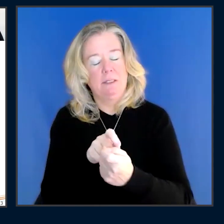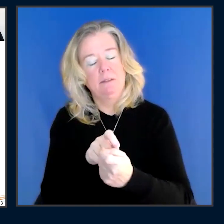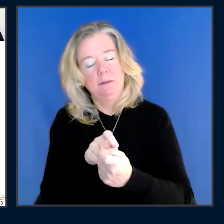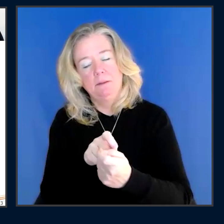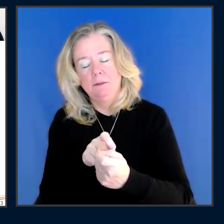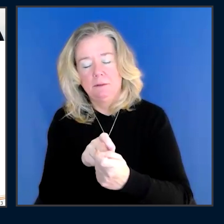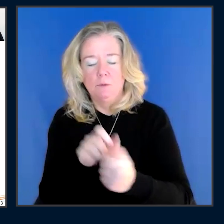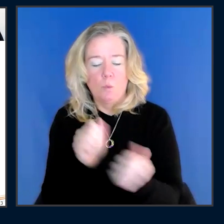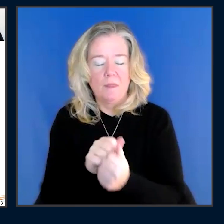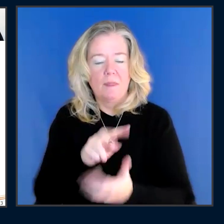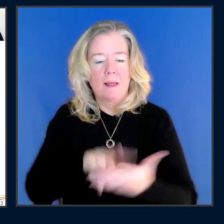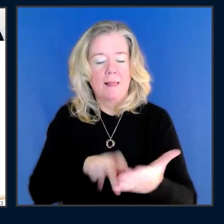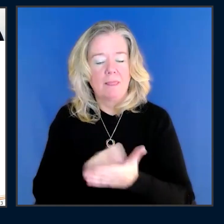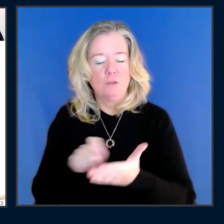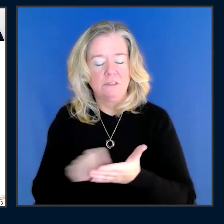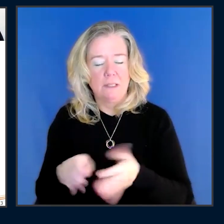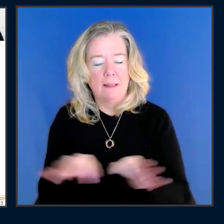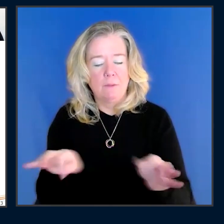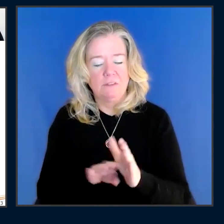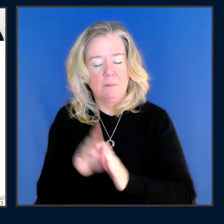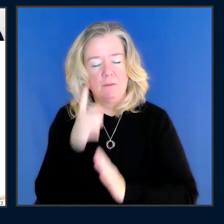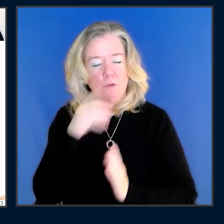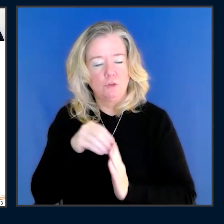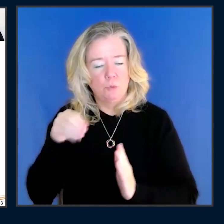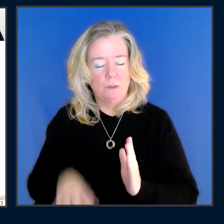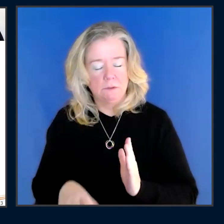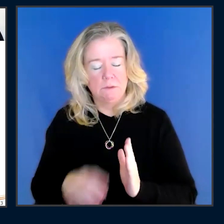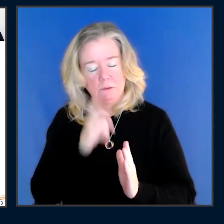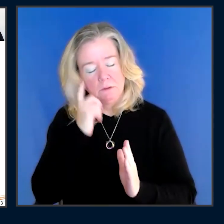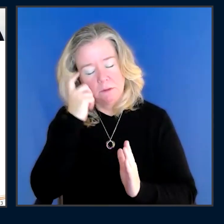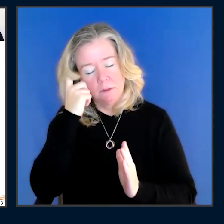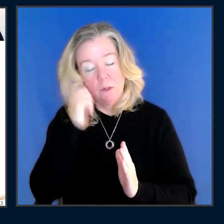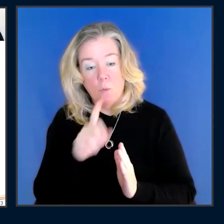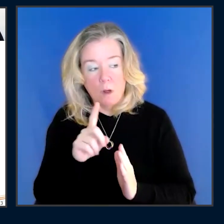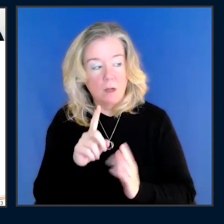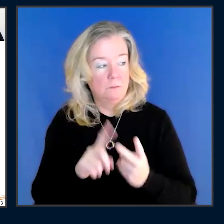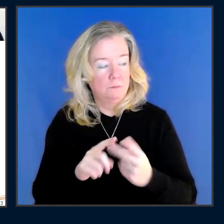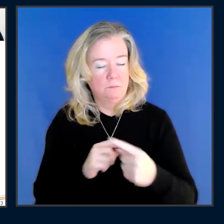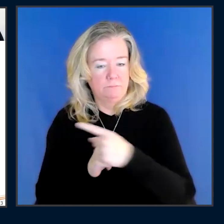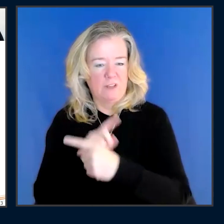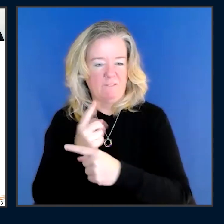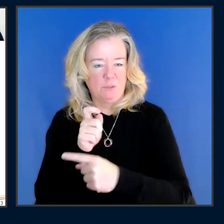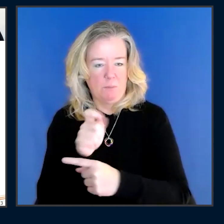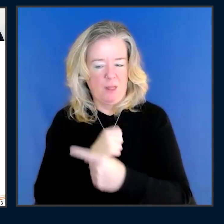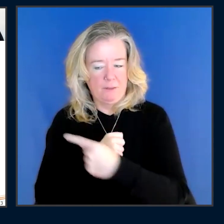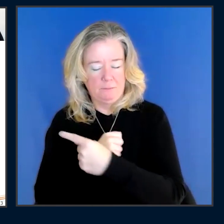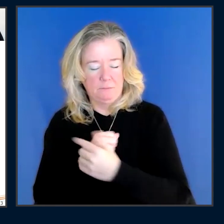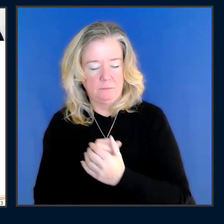specifically regarding literacy and language development for students. One is different philosophies,